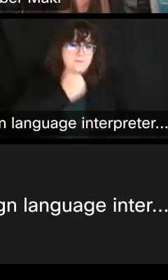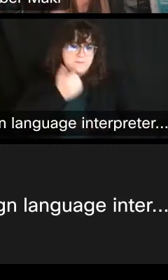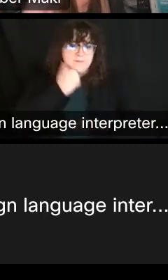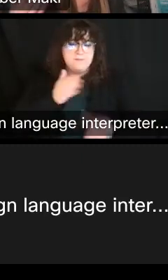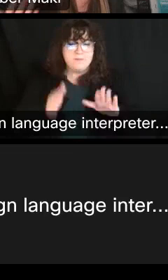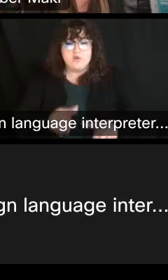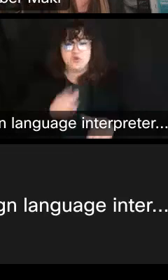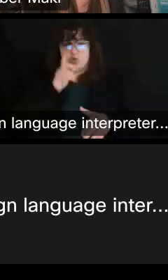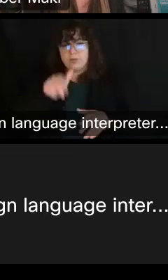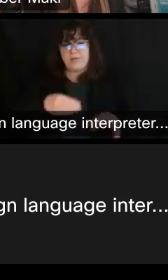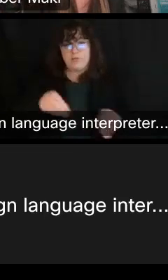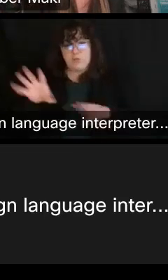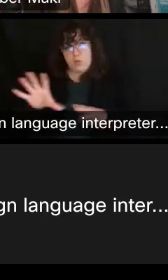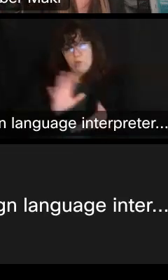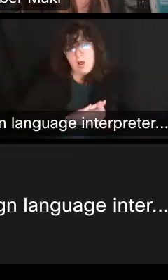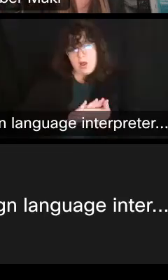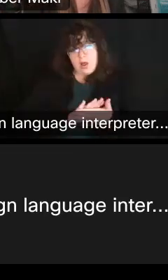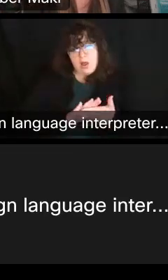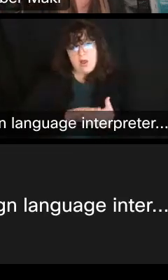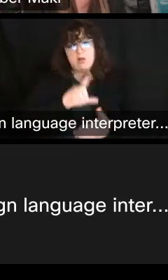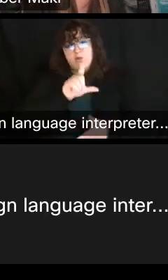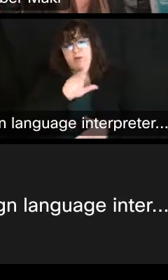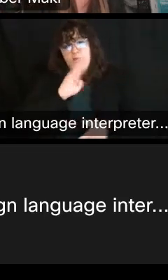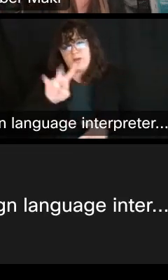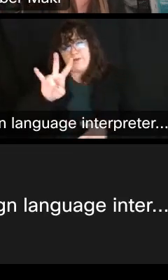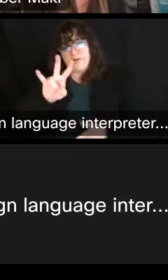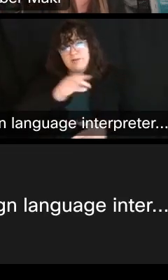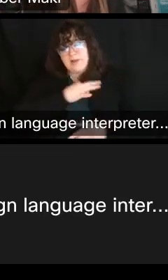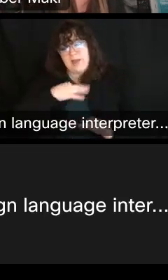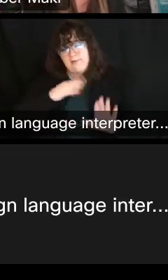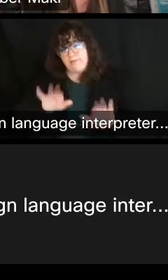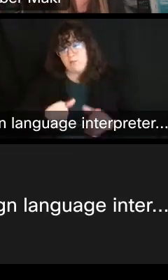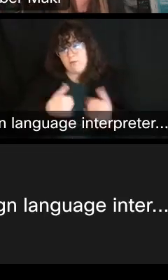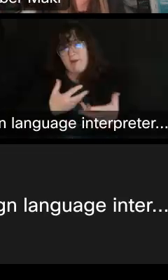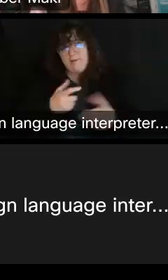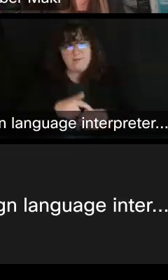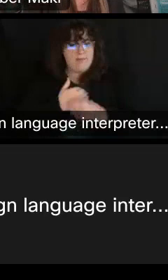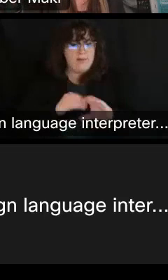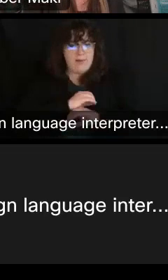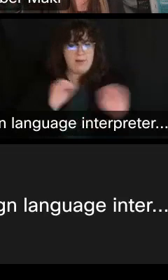There's the 24/7 staffing that is provided and there's no time limit out of home